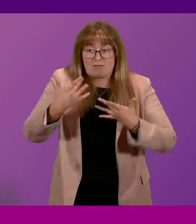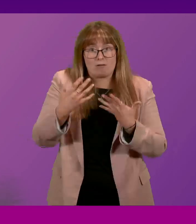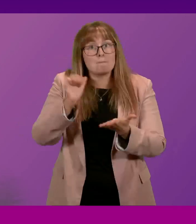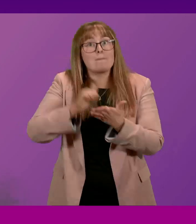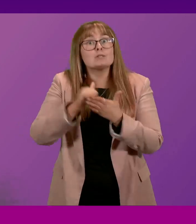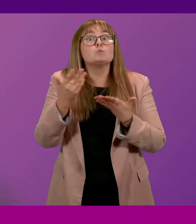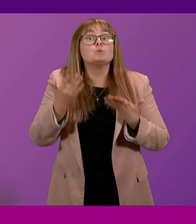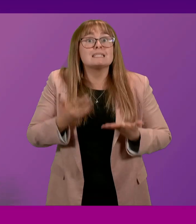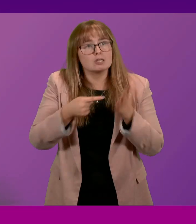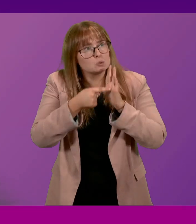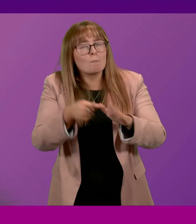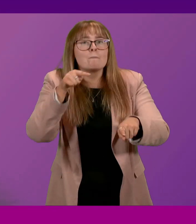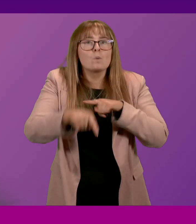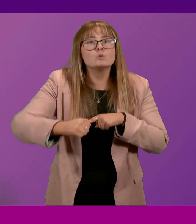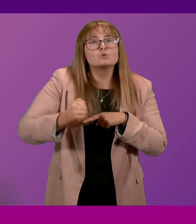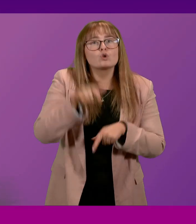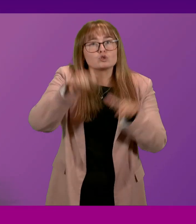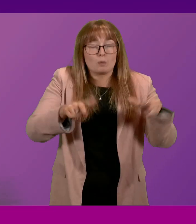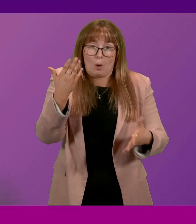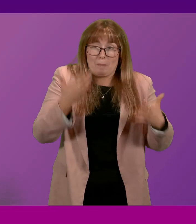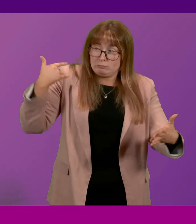show that, when young people leave school, more Scottish students than ever before are securing